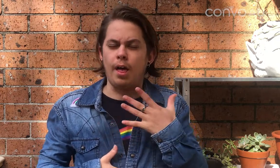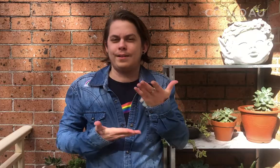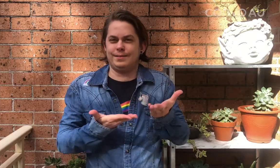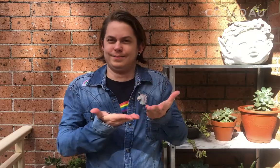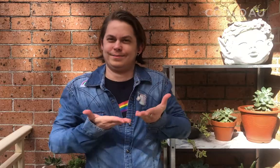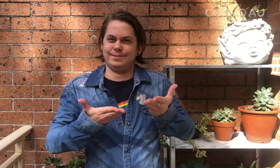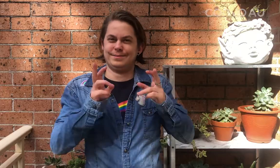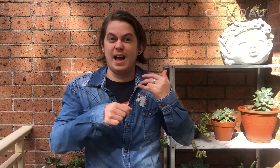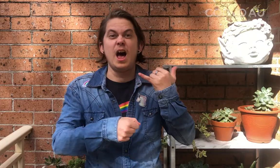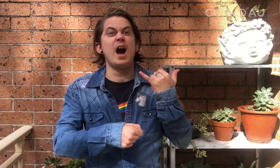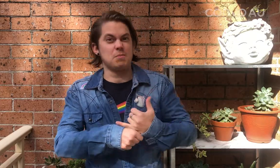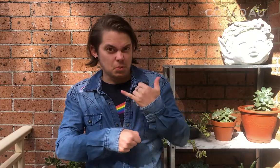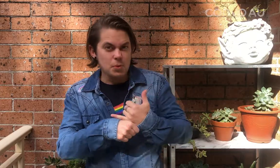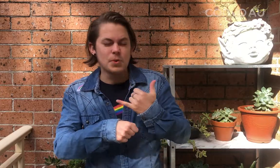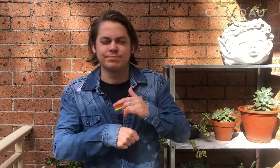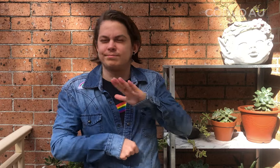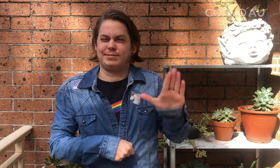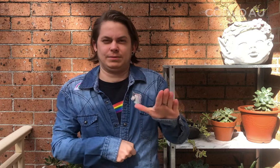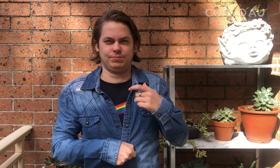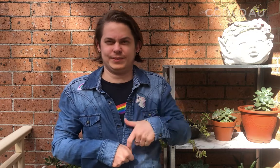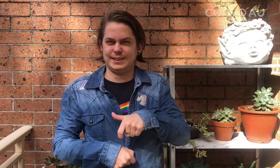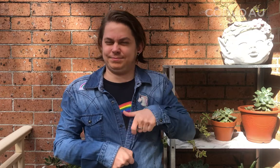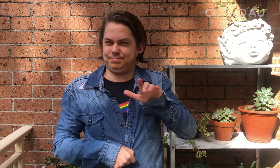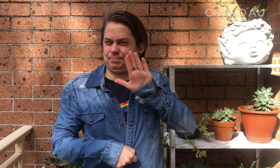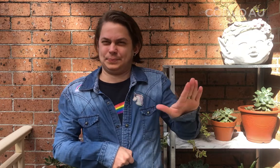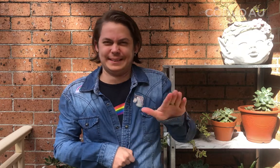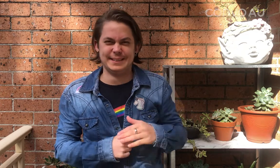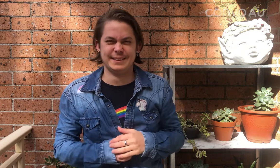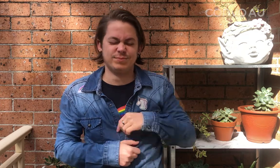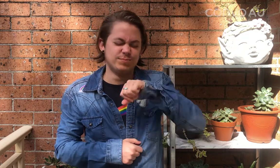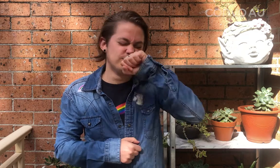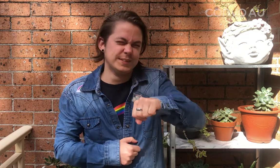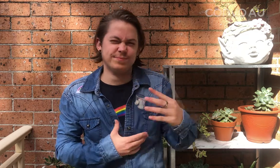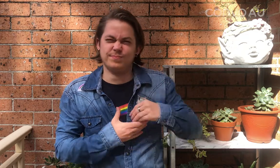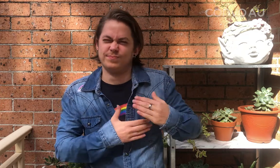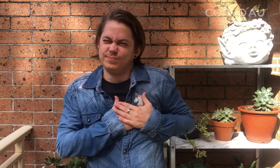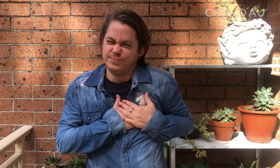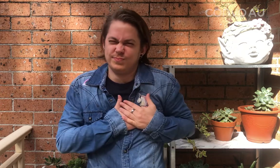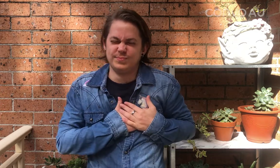That is 'Ah bon". This is typical Swiss. I love it!